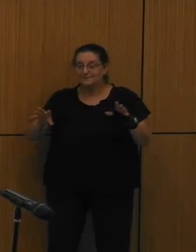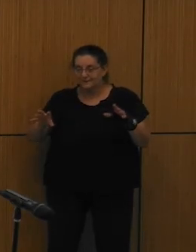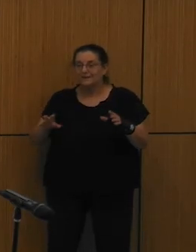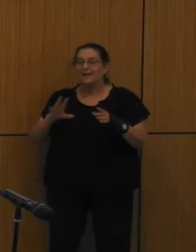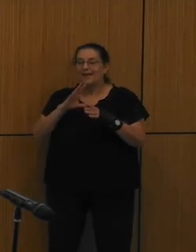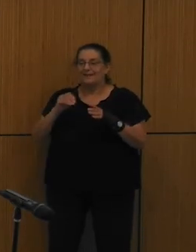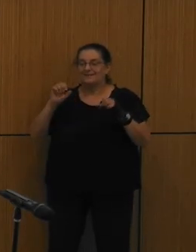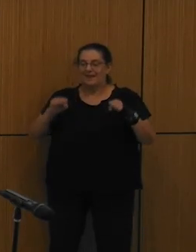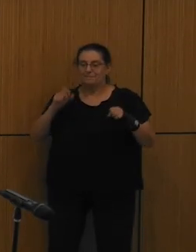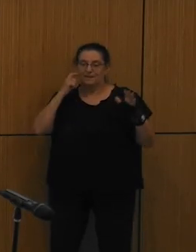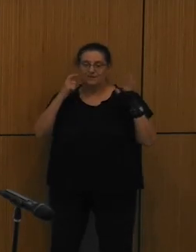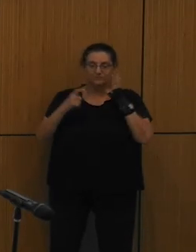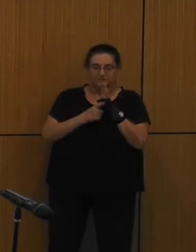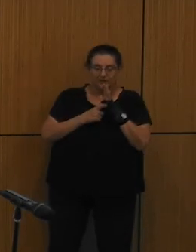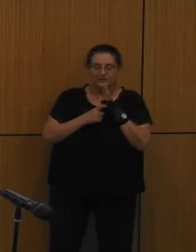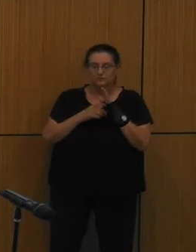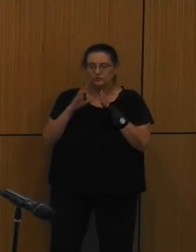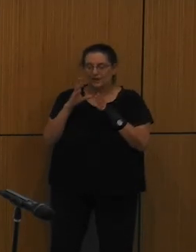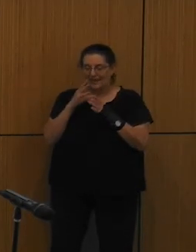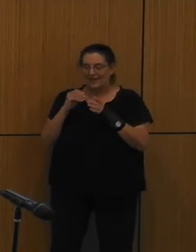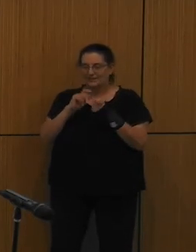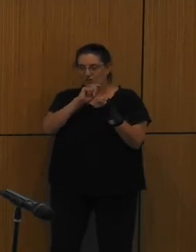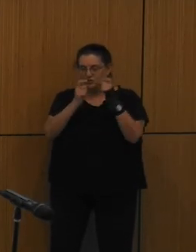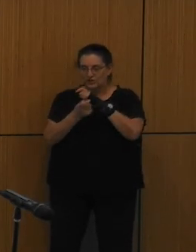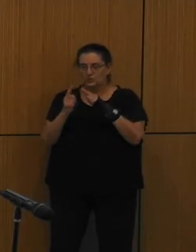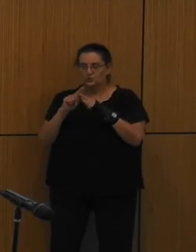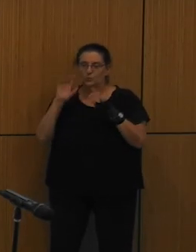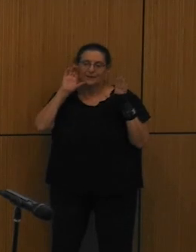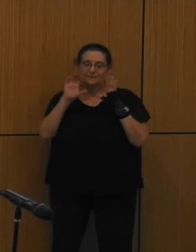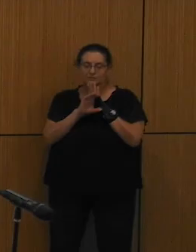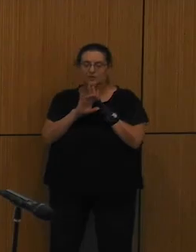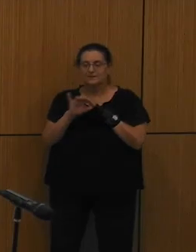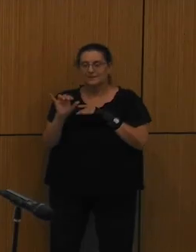and converted into images that we then see as the that really crisp